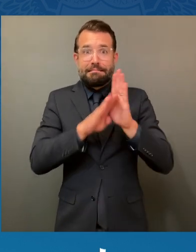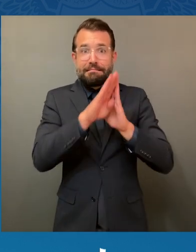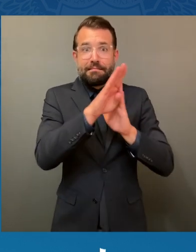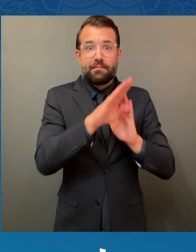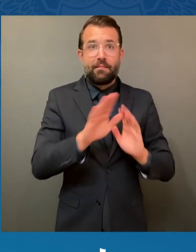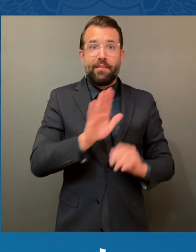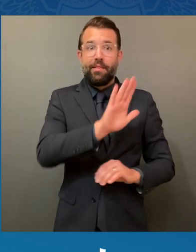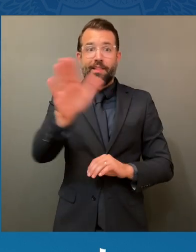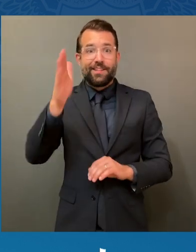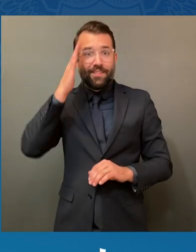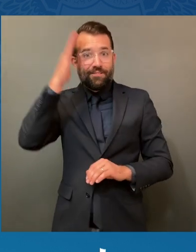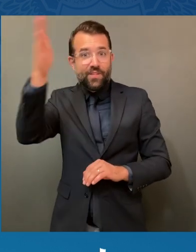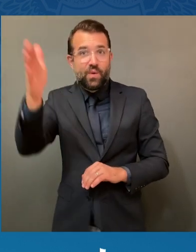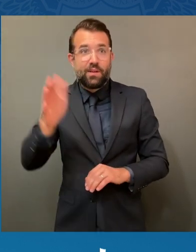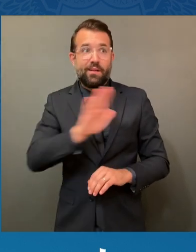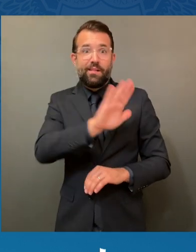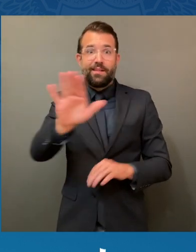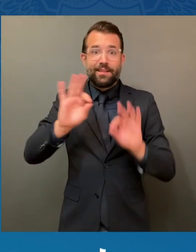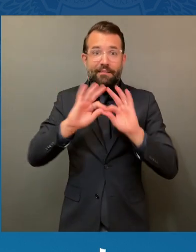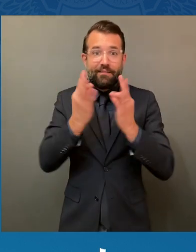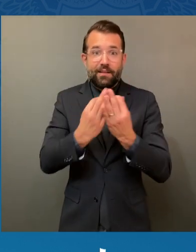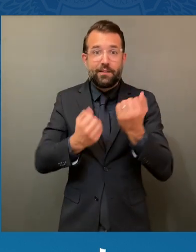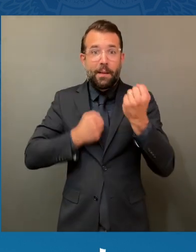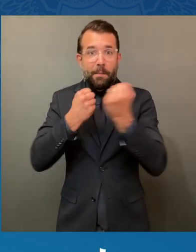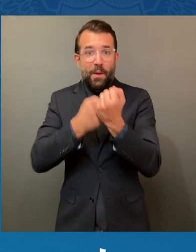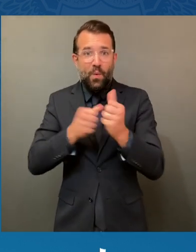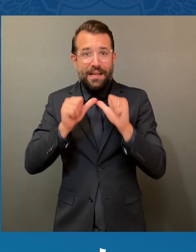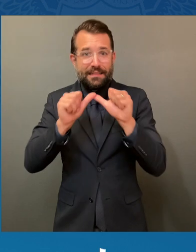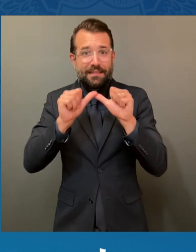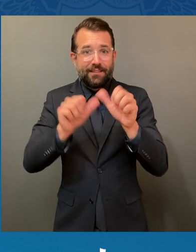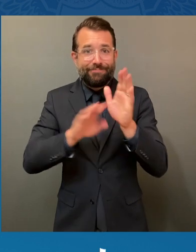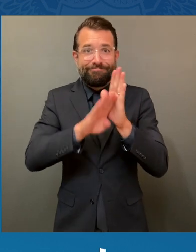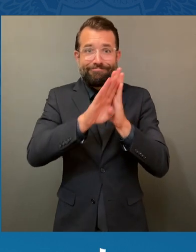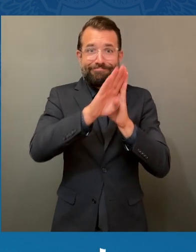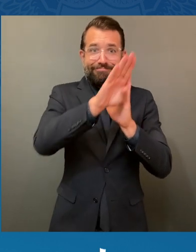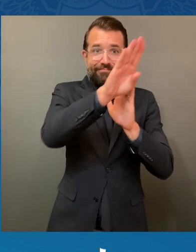people who have a right, born out of their hard work and their dreams,